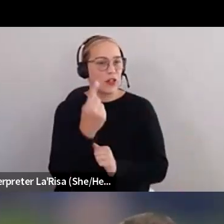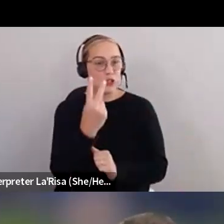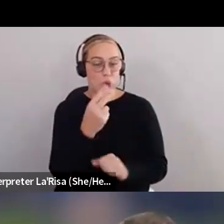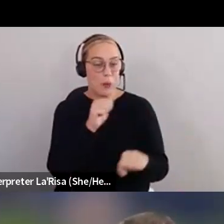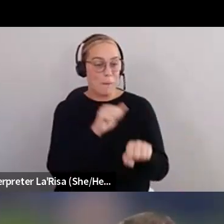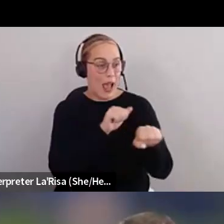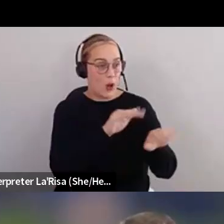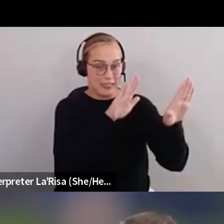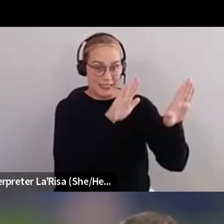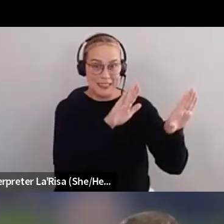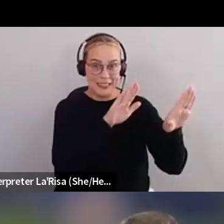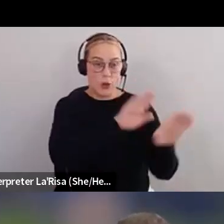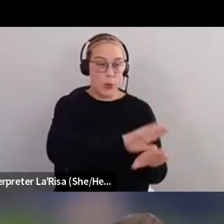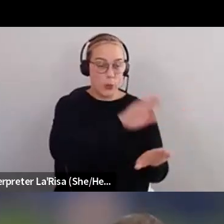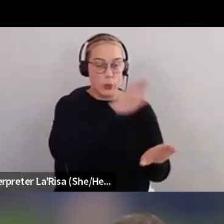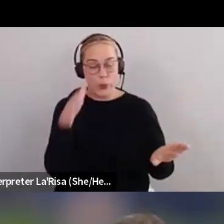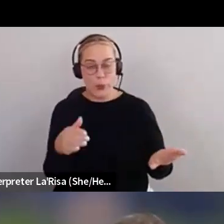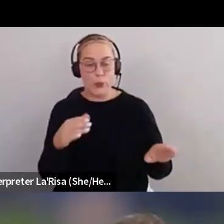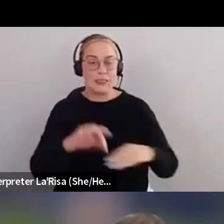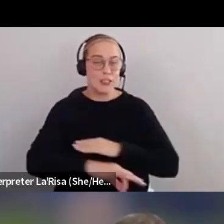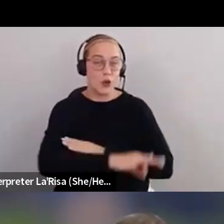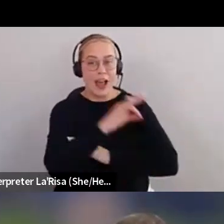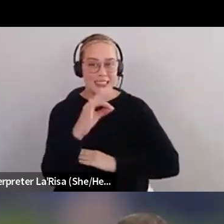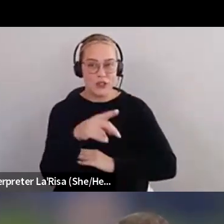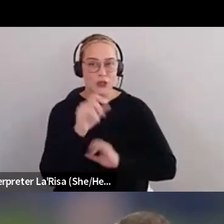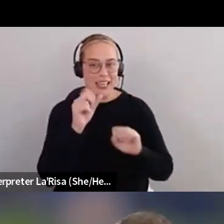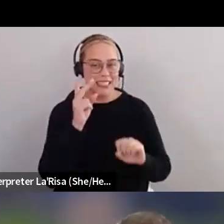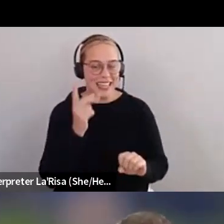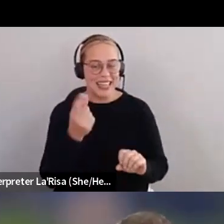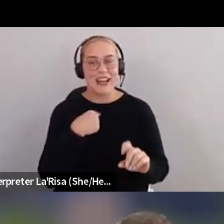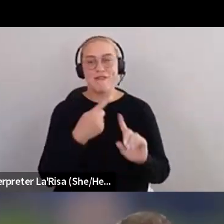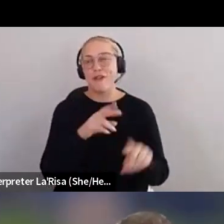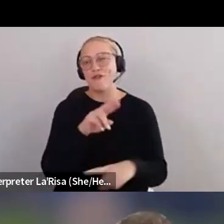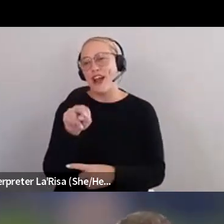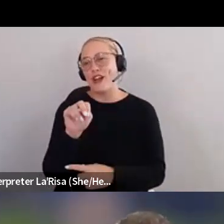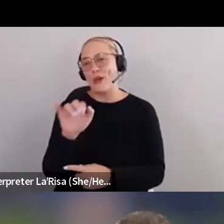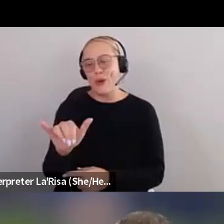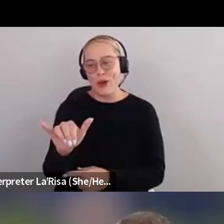messy, curly hair today. I have a logo behind me that says disability